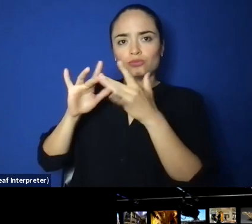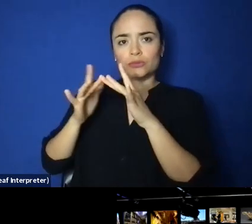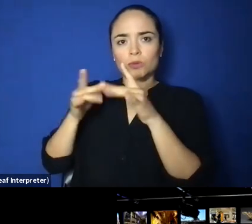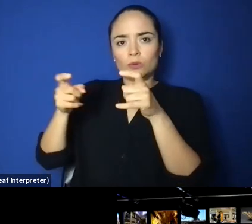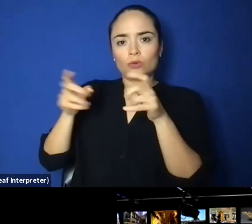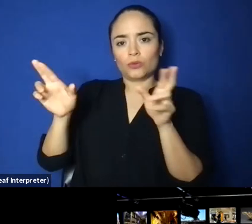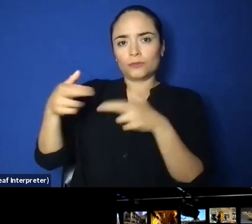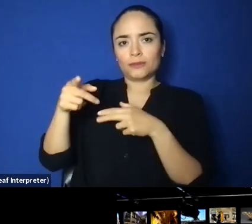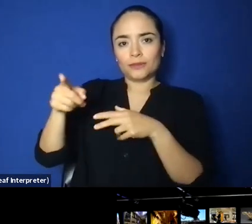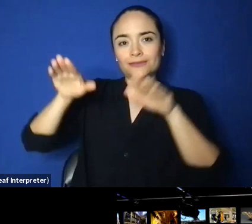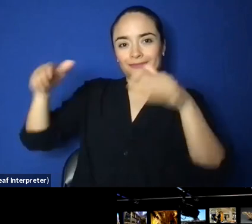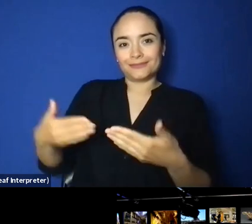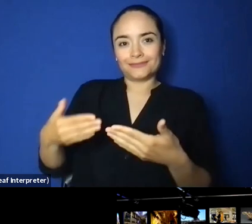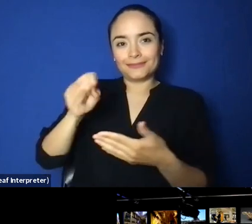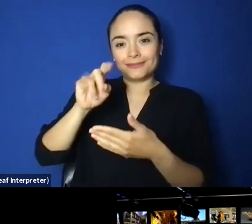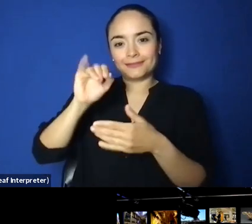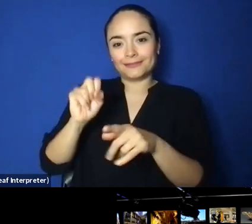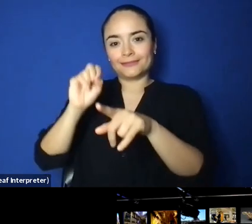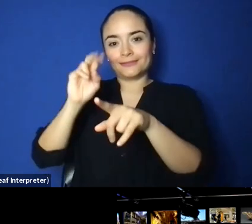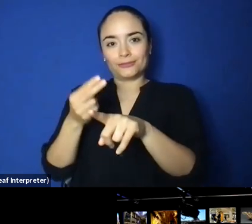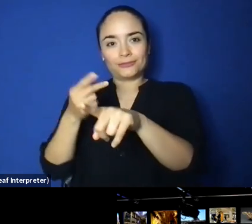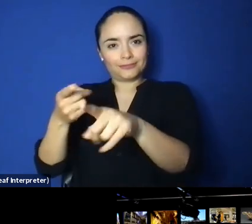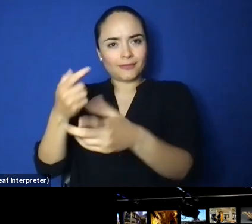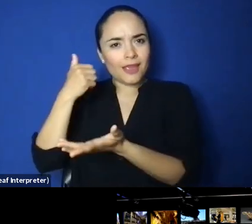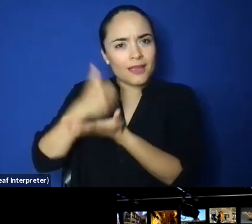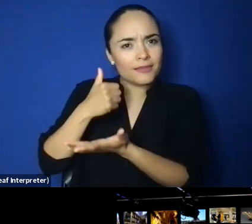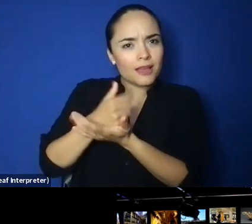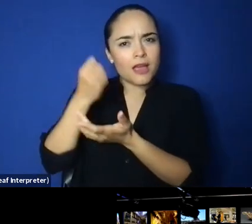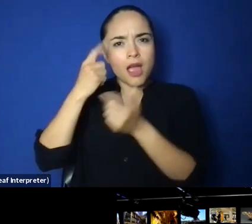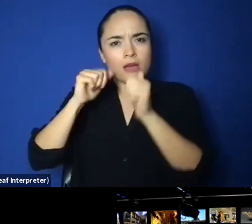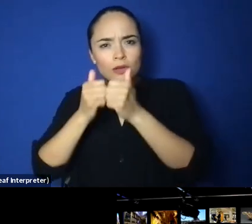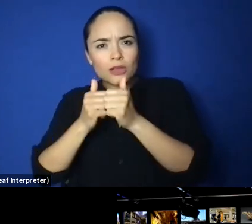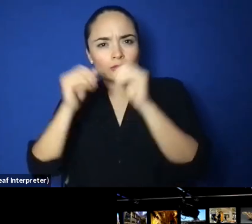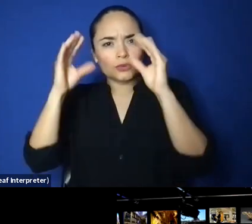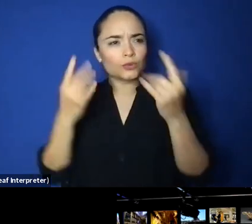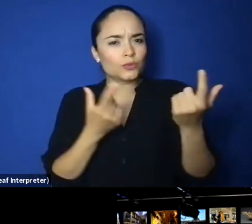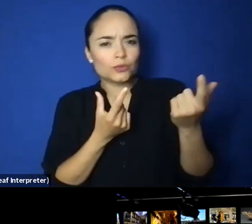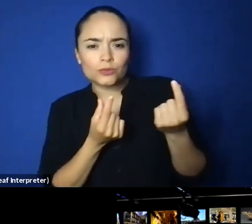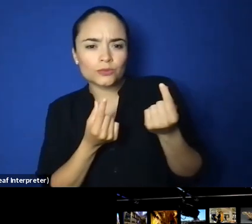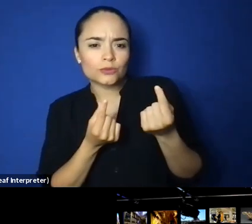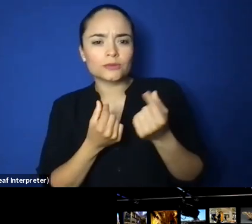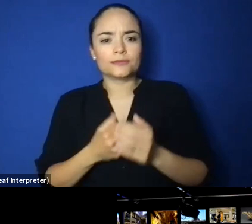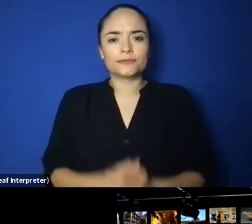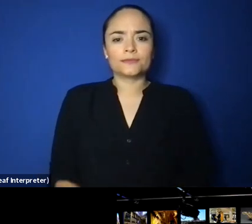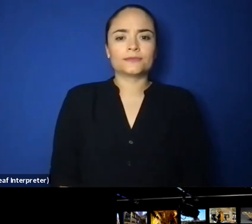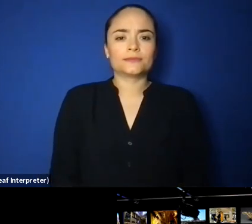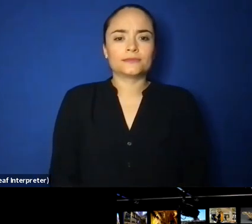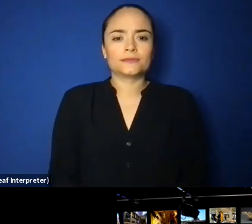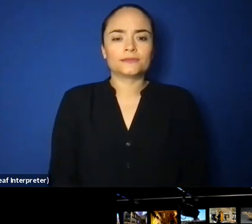because Sarah, help us understand how teachers can navigate all the numbers -- that some people